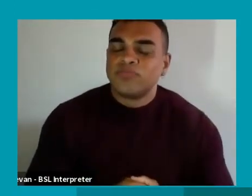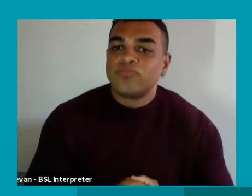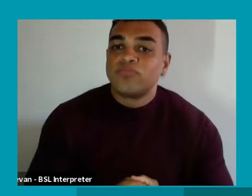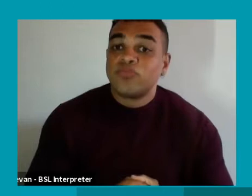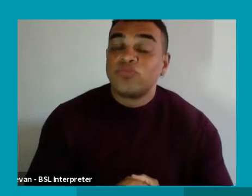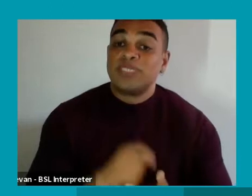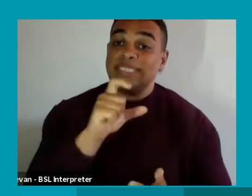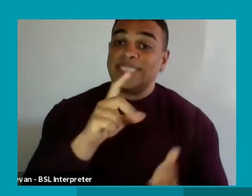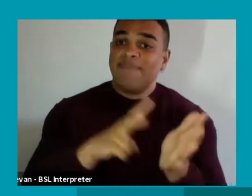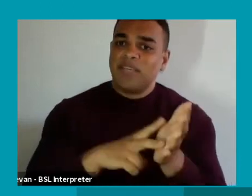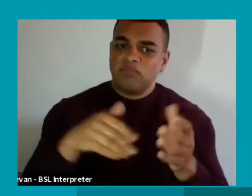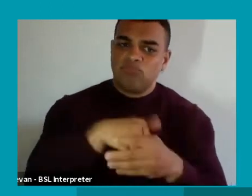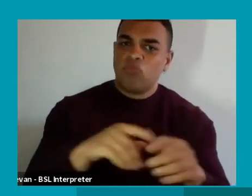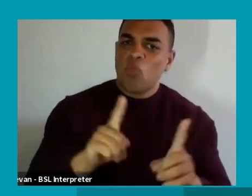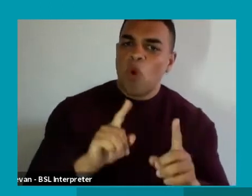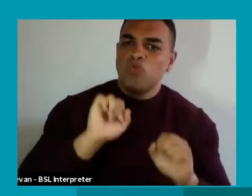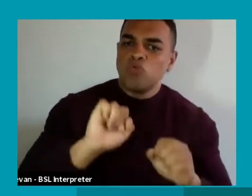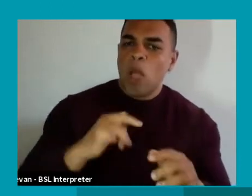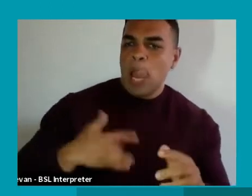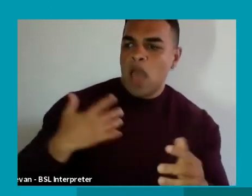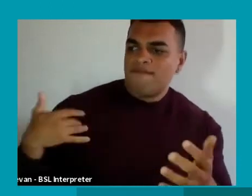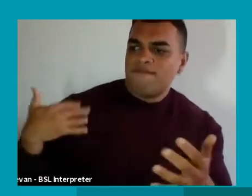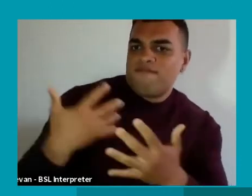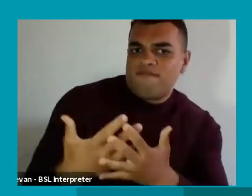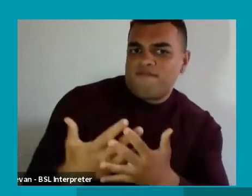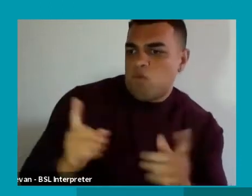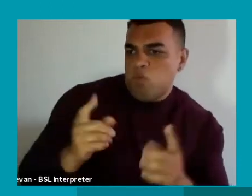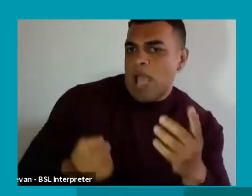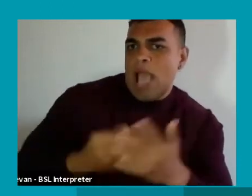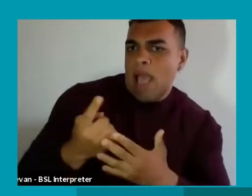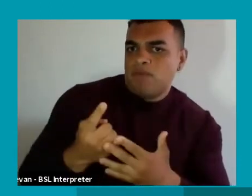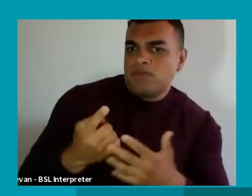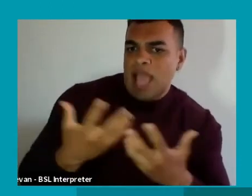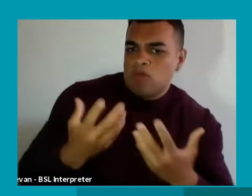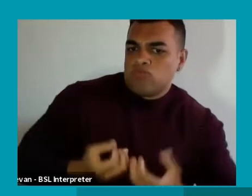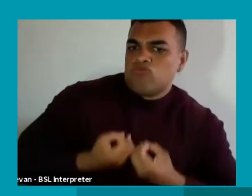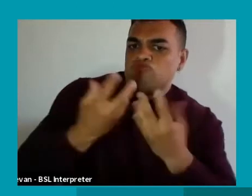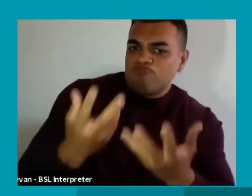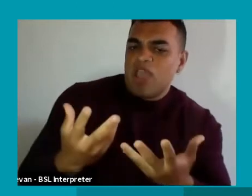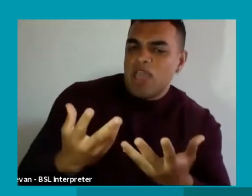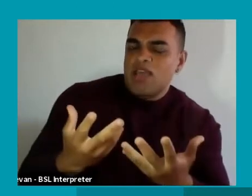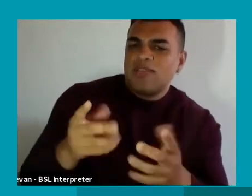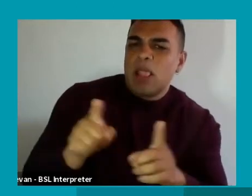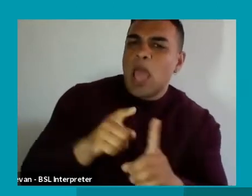through your life experiences and expressing them in a succinct, but you know, immediately impactful way.